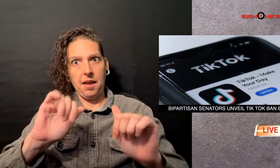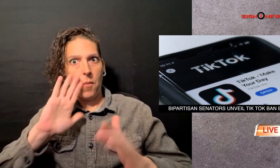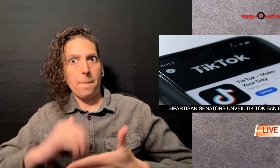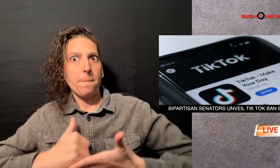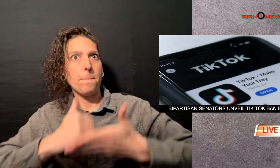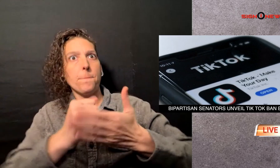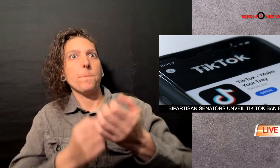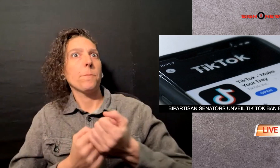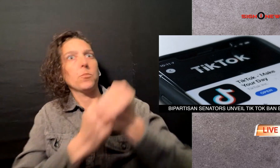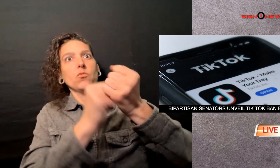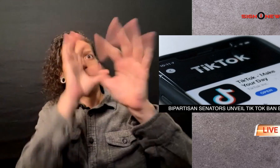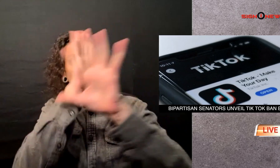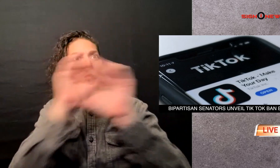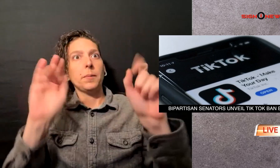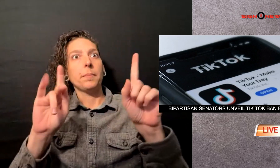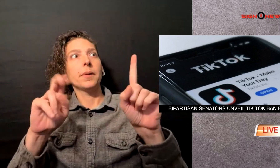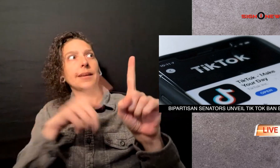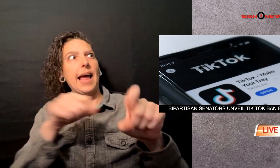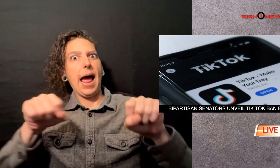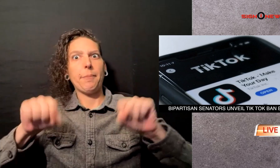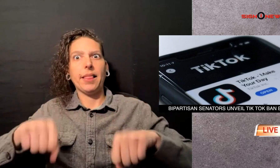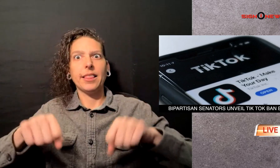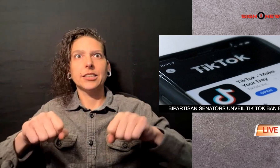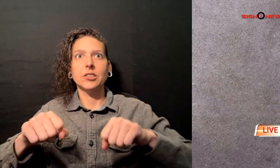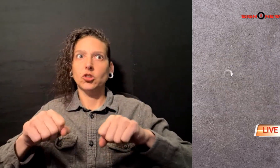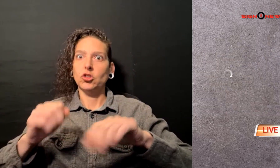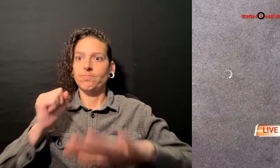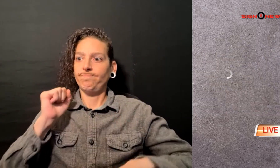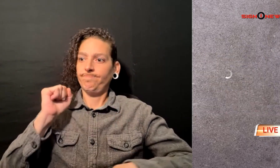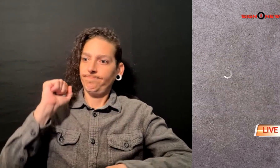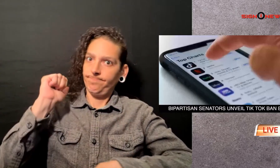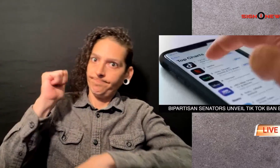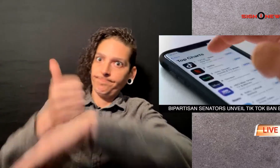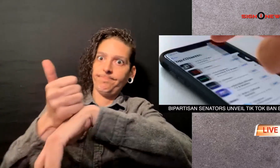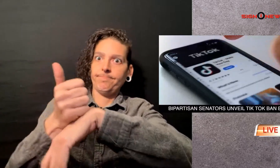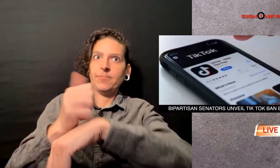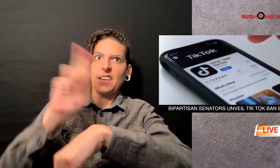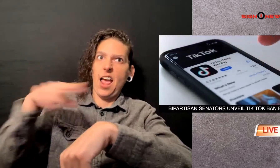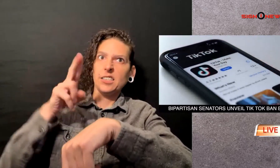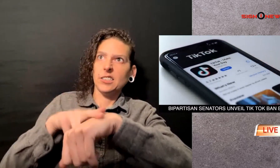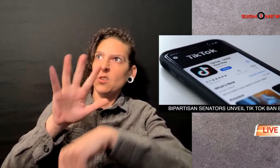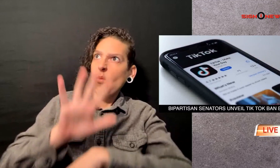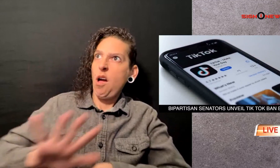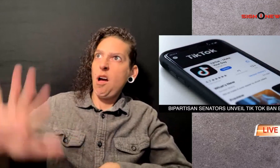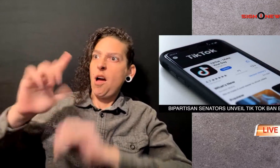boosts President Joe Biden's ability to place a nationwide ban on TikTok